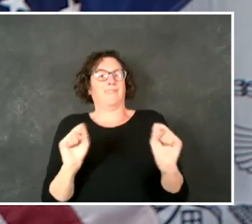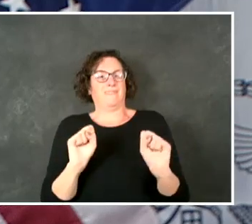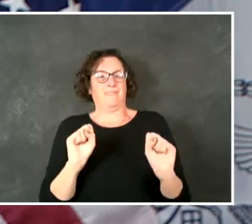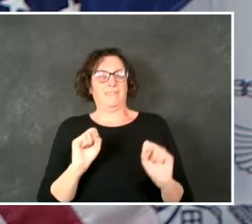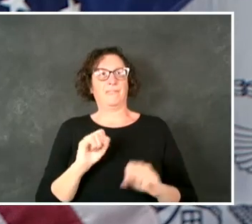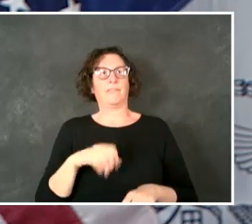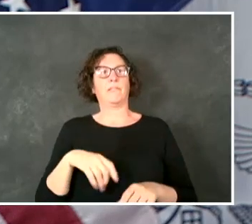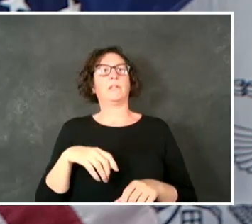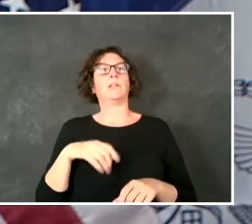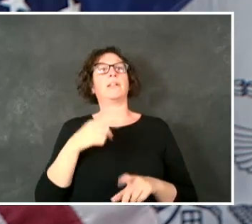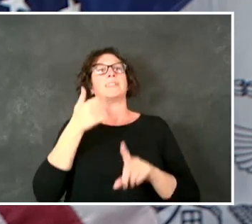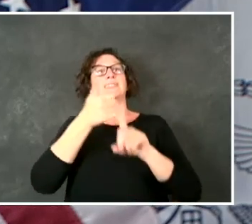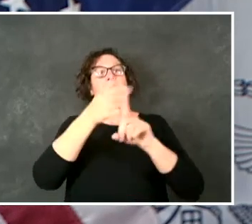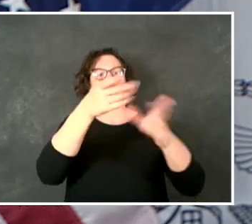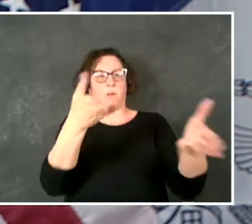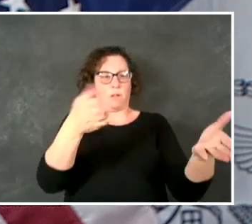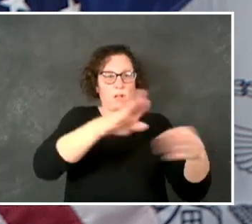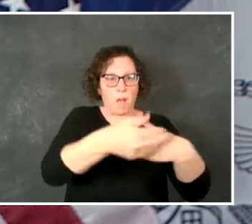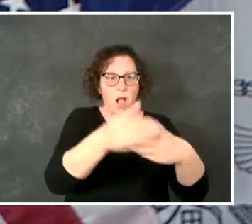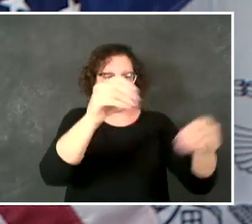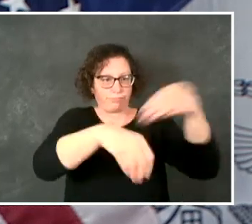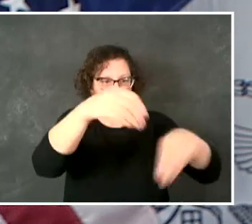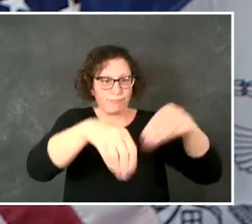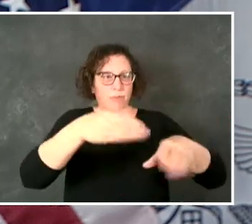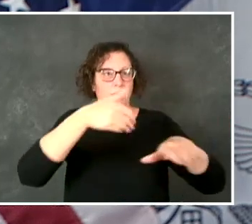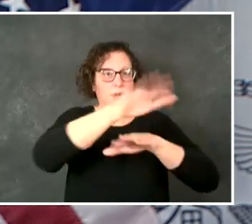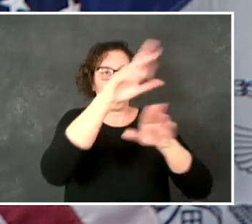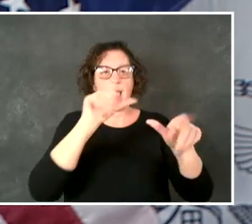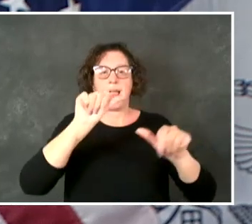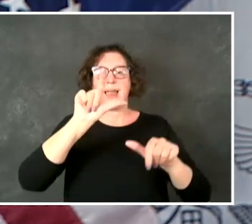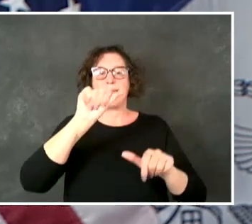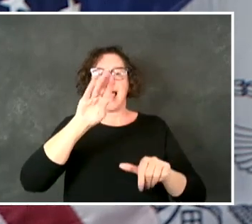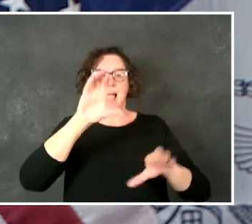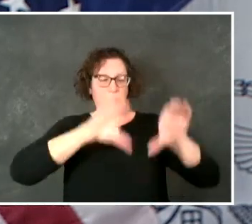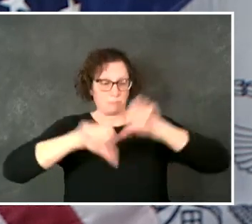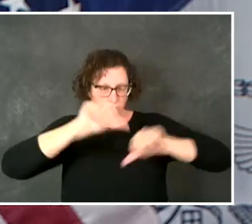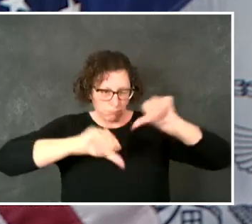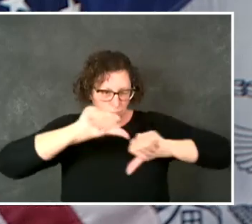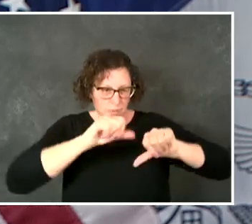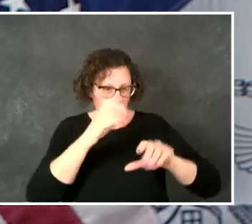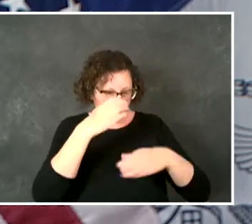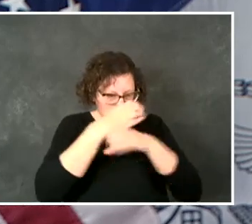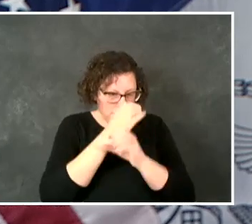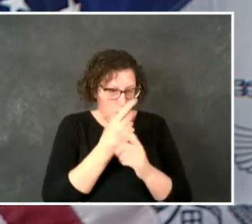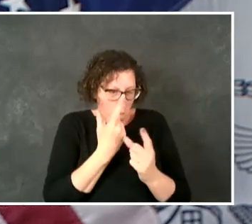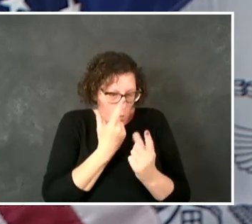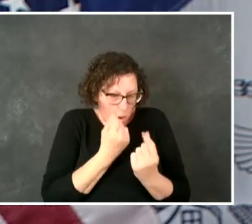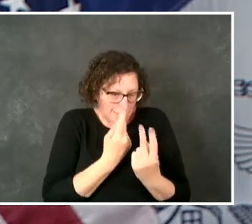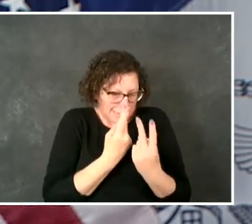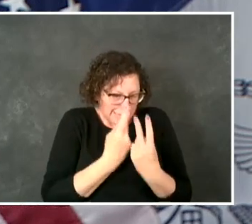IT BACK AND HAND IT OVER AND THEN THEY CAN PACKAGE IT AND SEND IT